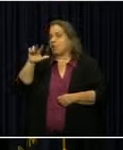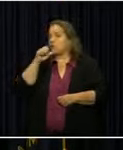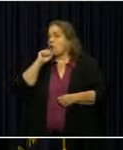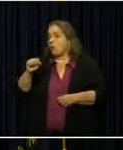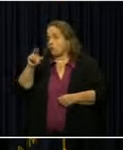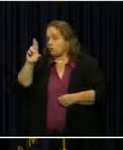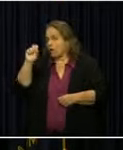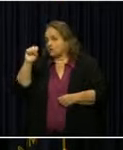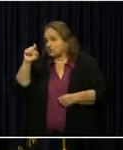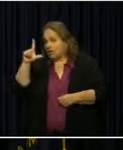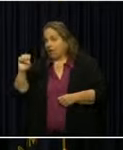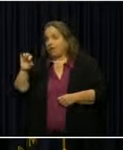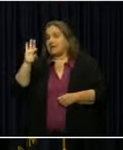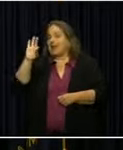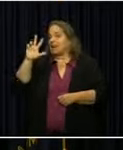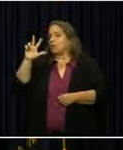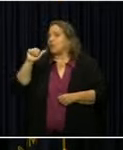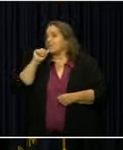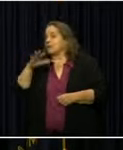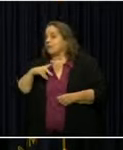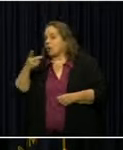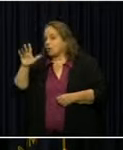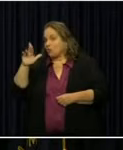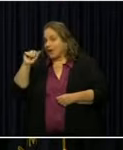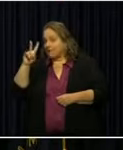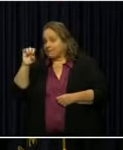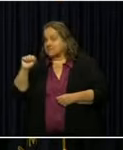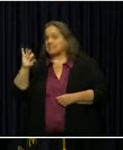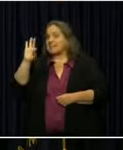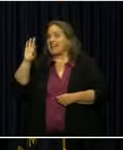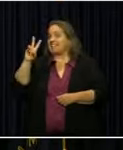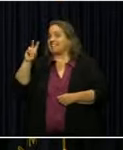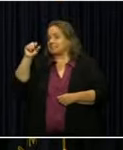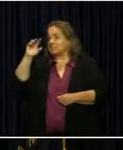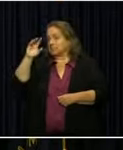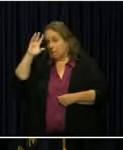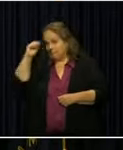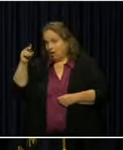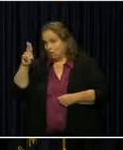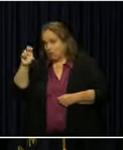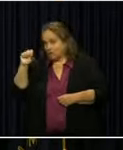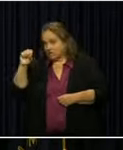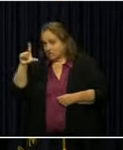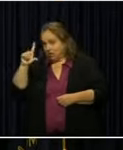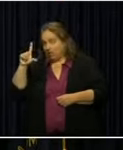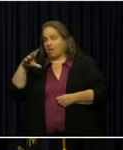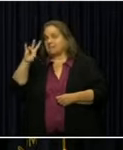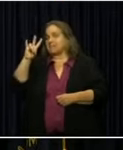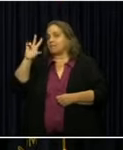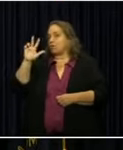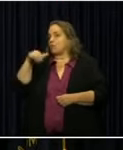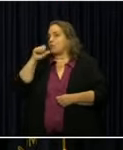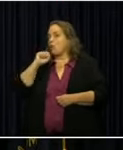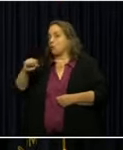ASIAN. SO AGAIN, IT'S TROUBLING.